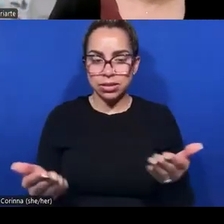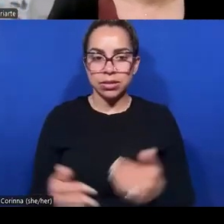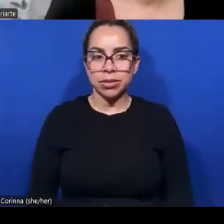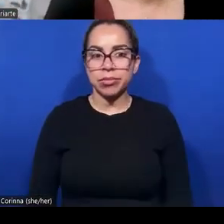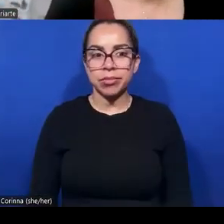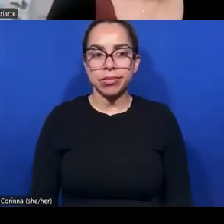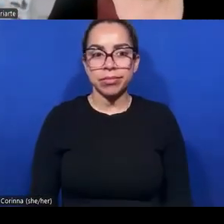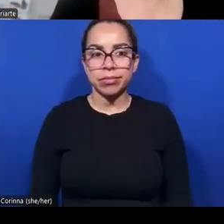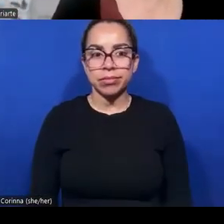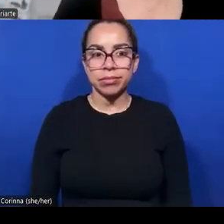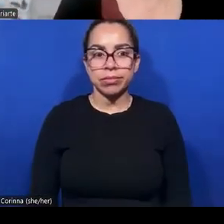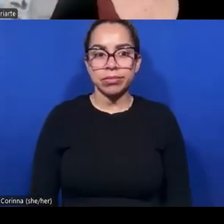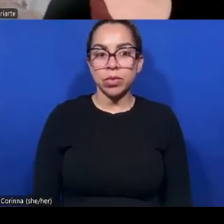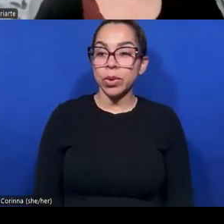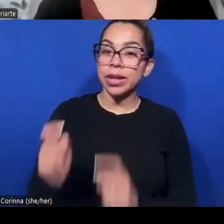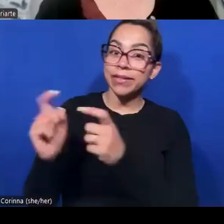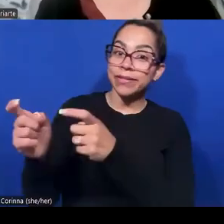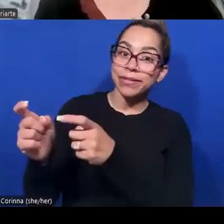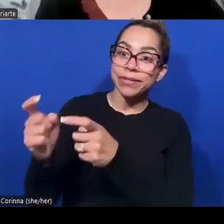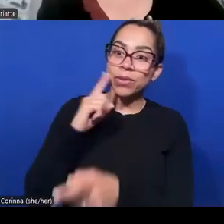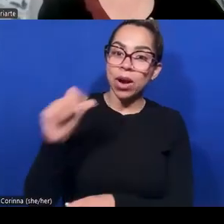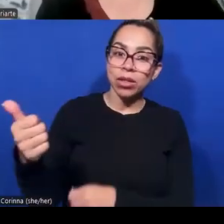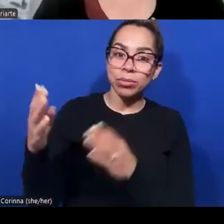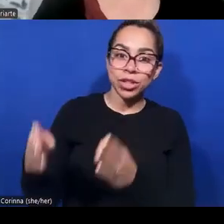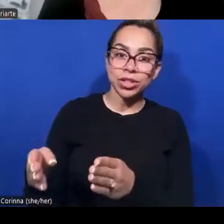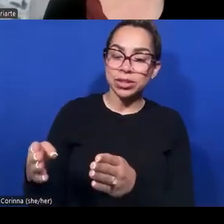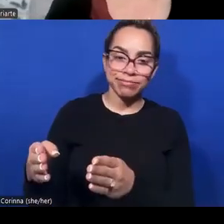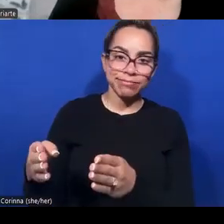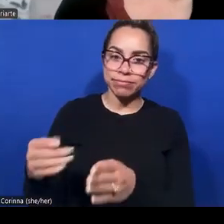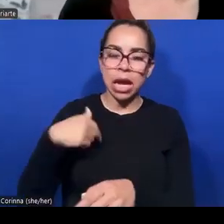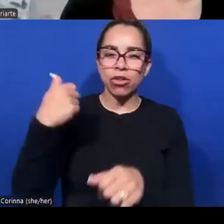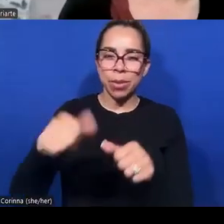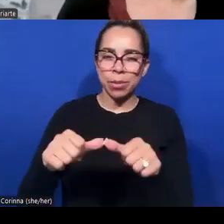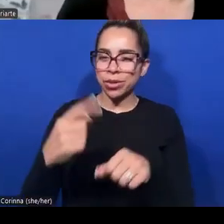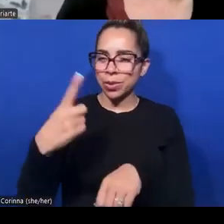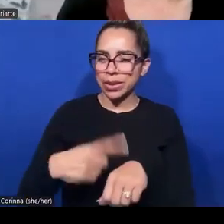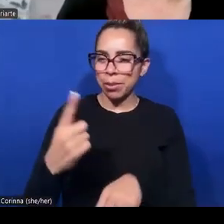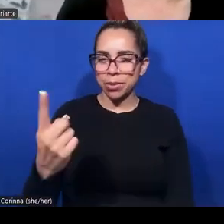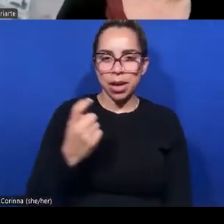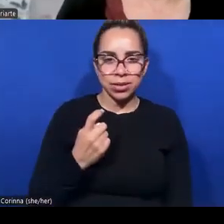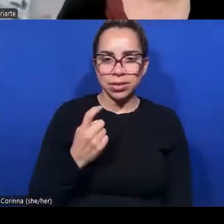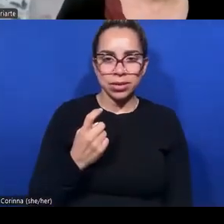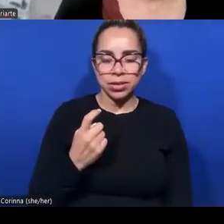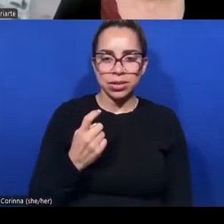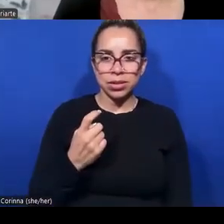something. So, I remember we had a question where, the participant asked, well, then